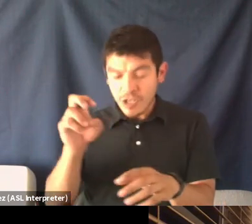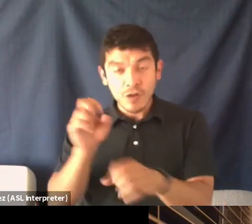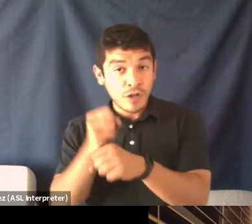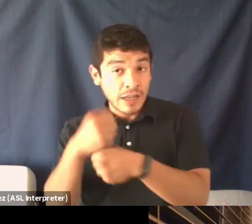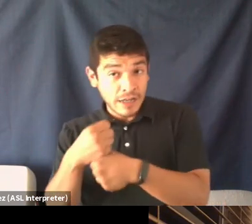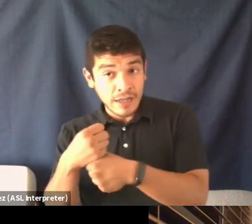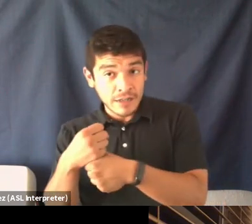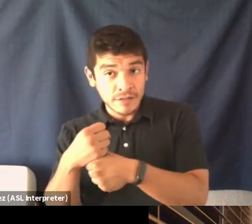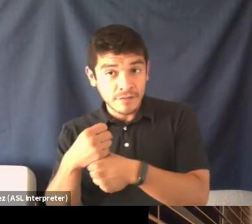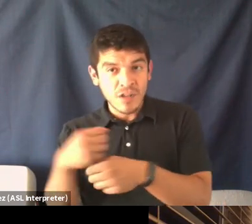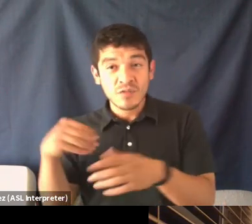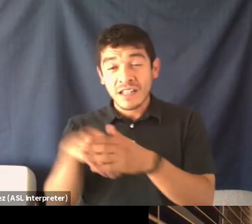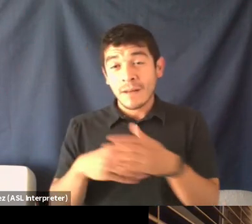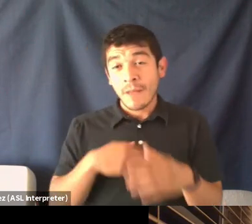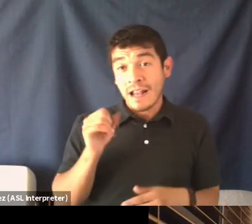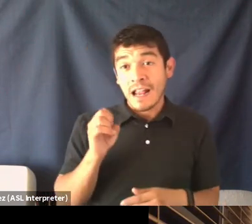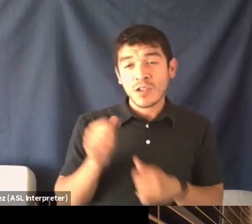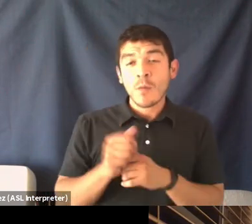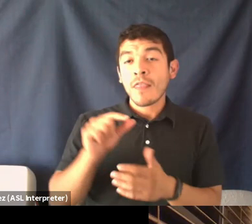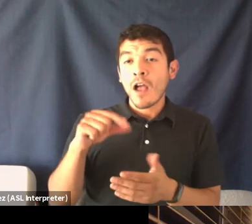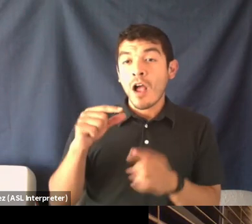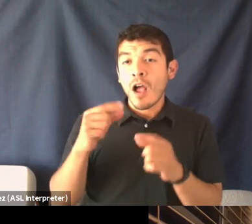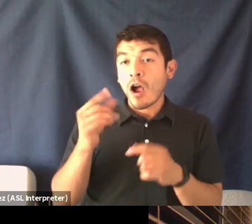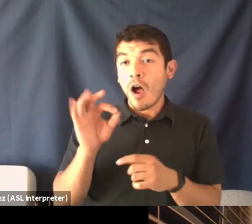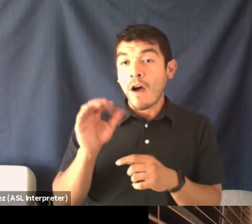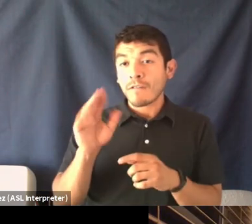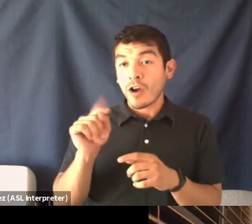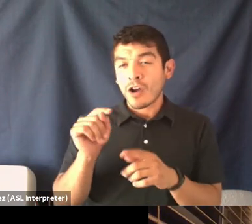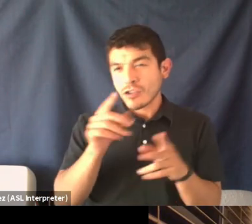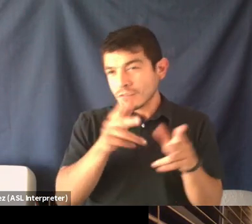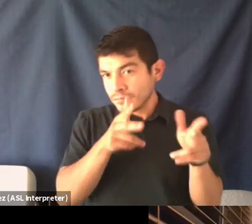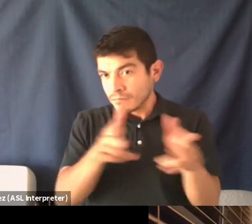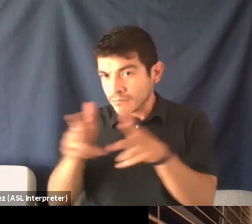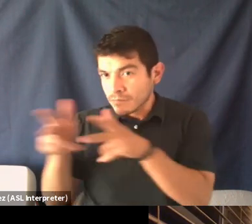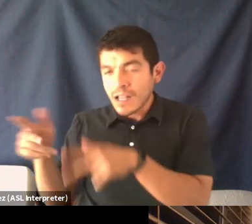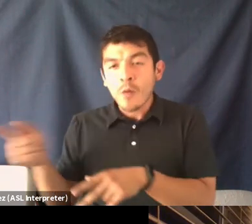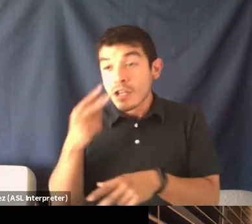So in our case, it was with the golf cart drill team it'd be something, an image that we would see without a camera.